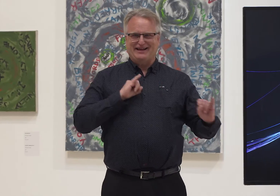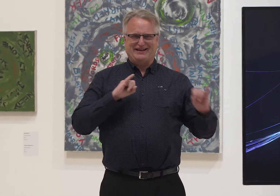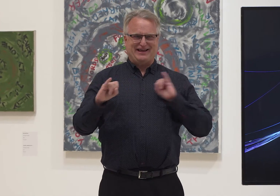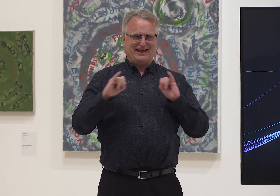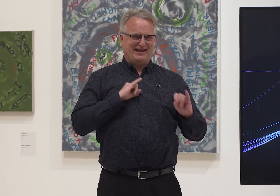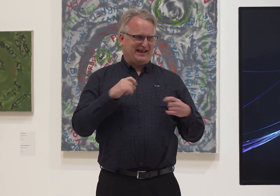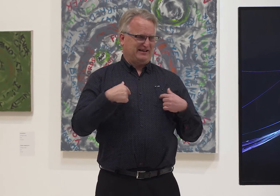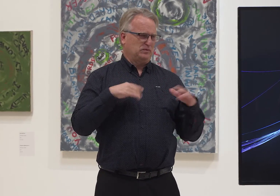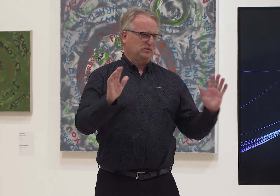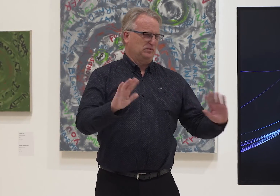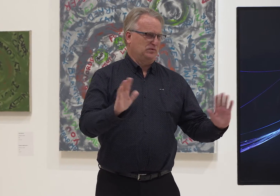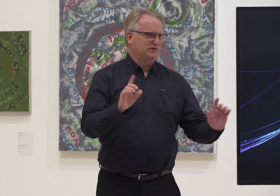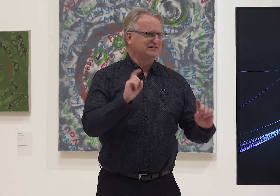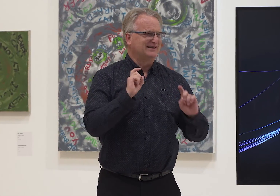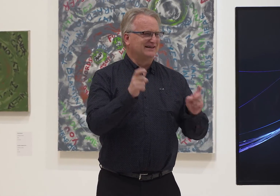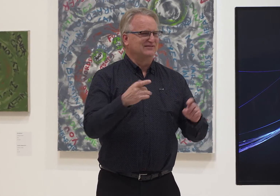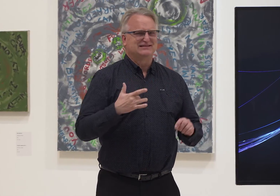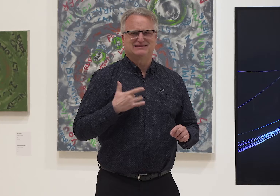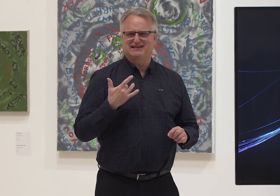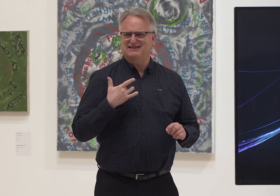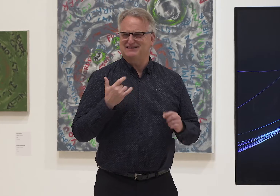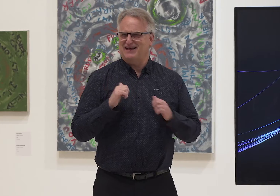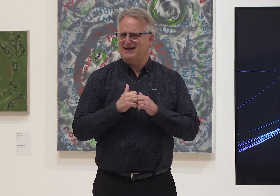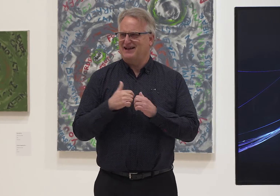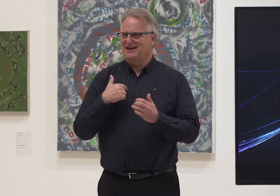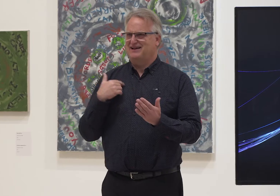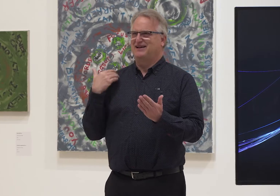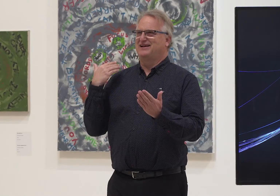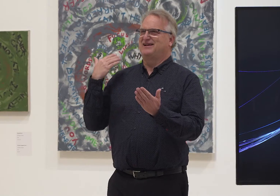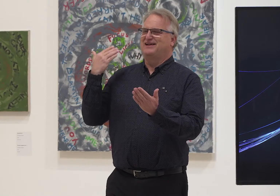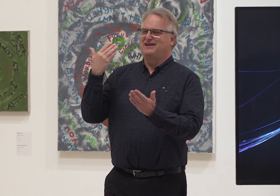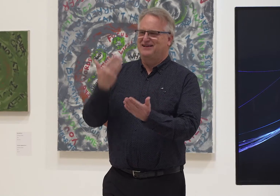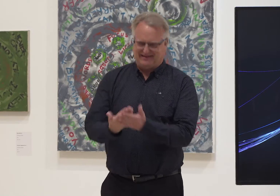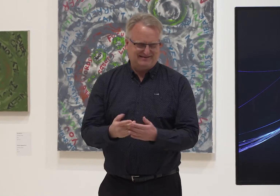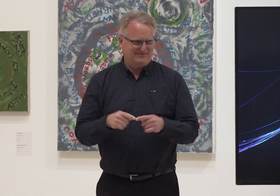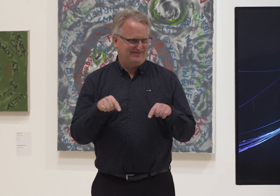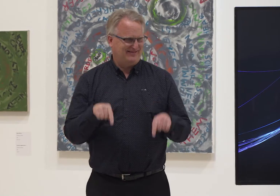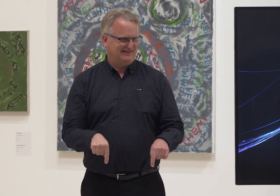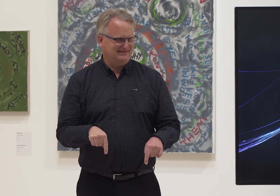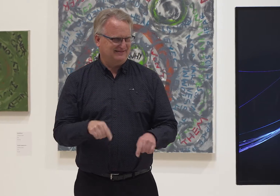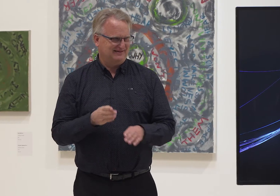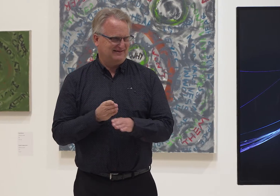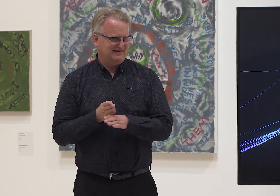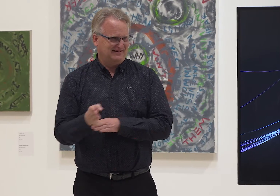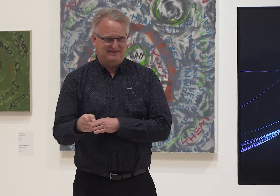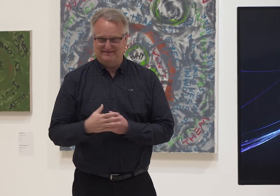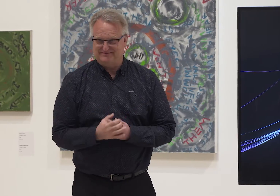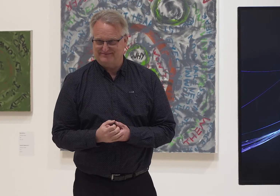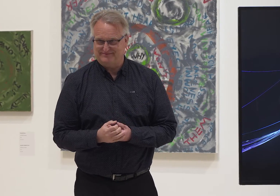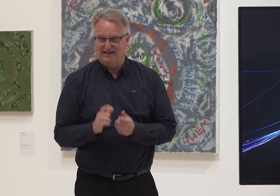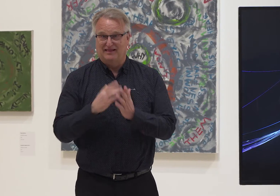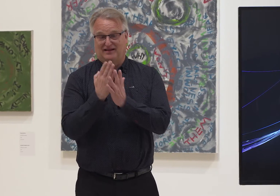This is not an ego trip for me to tell you about who I am and what I've done, but I just want to tell you how I got to this point.